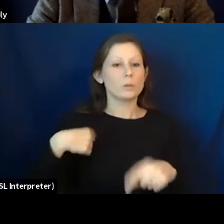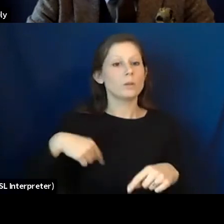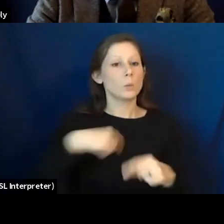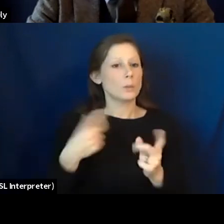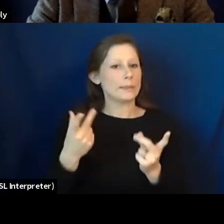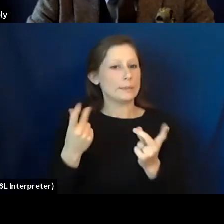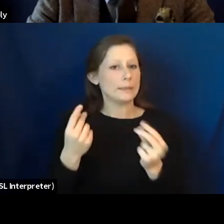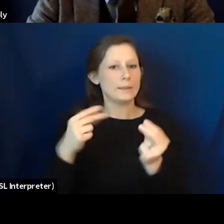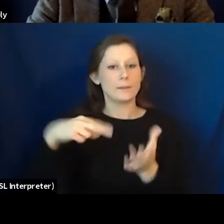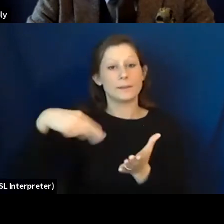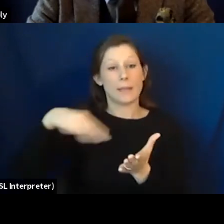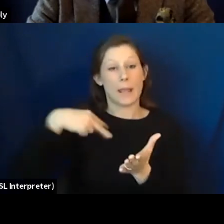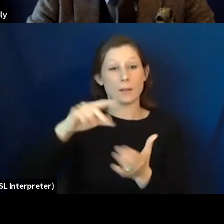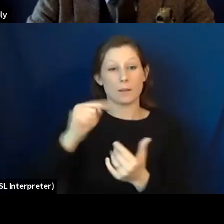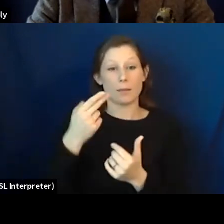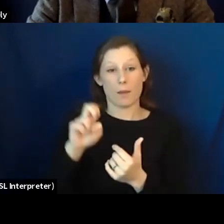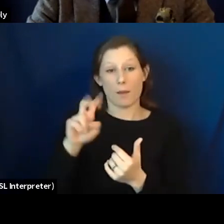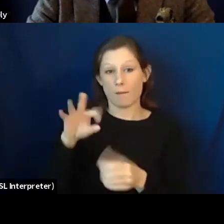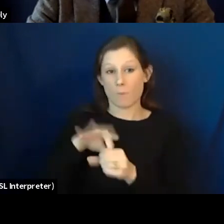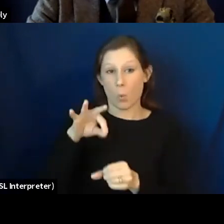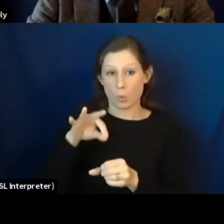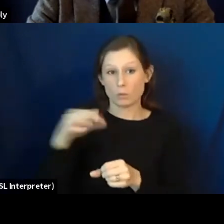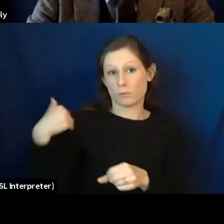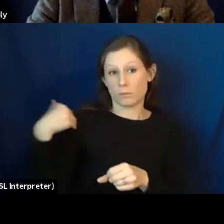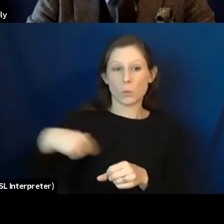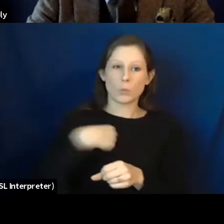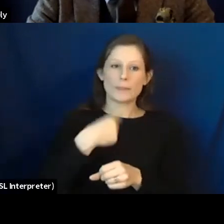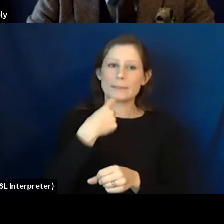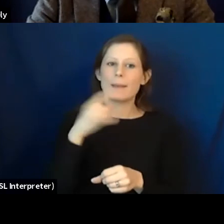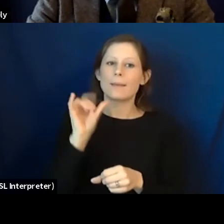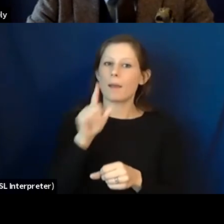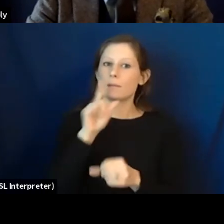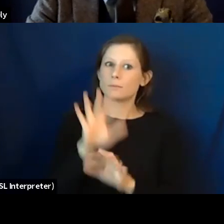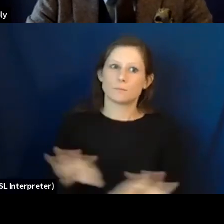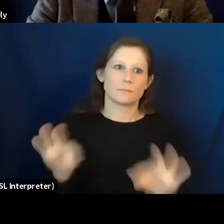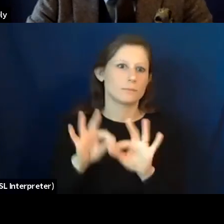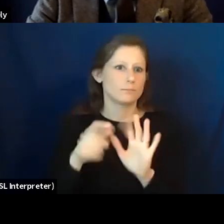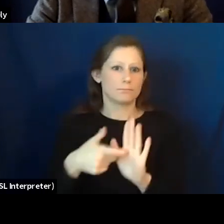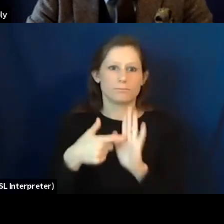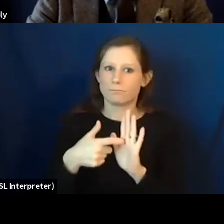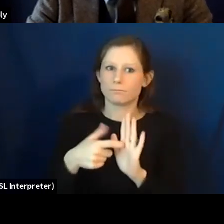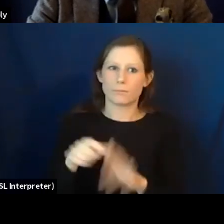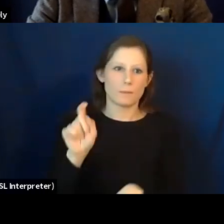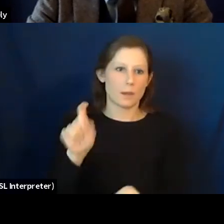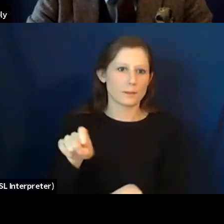vote we we said that it would absolutely be essential so it um you saw a photograph of